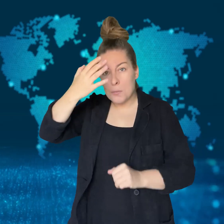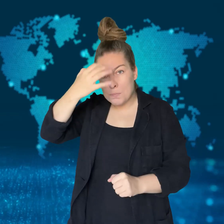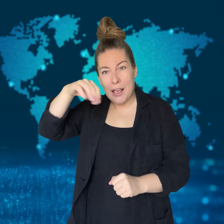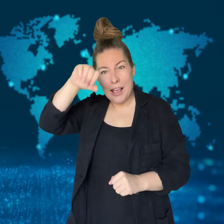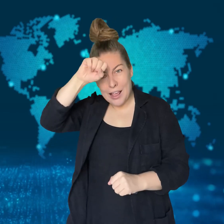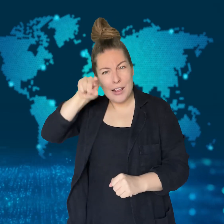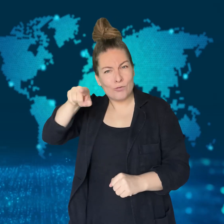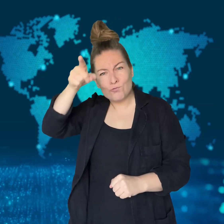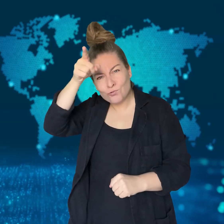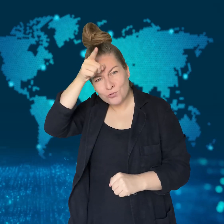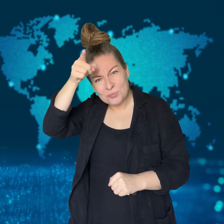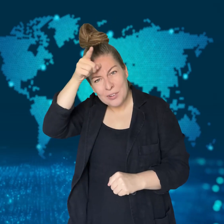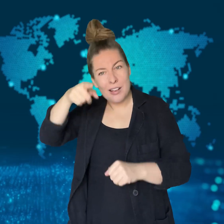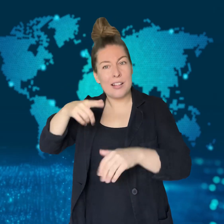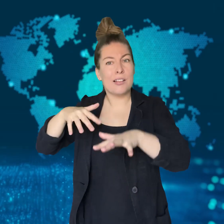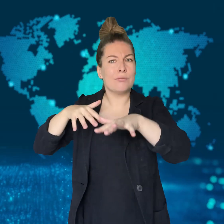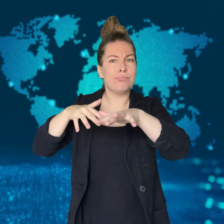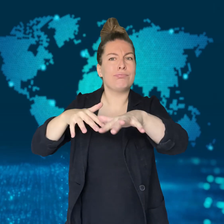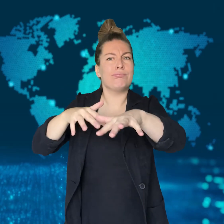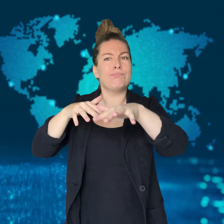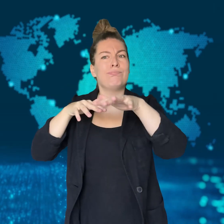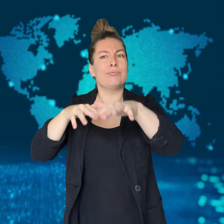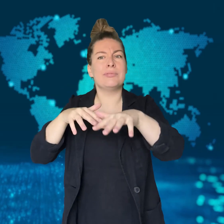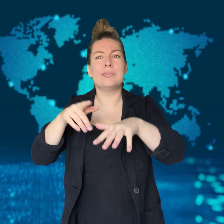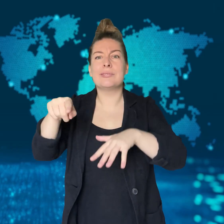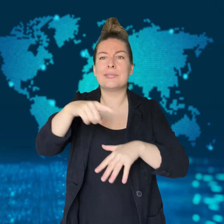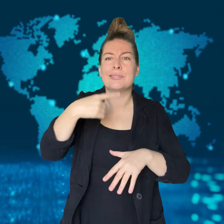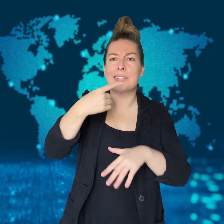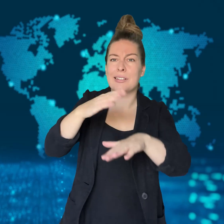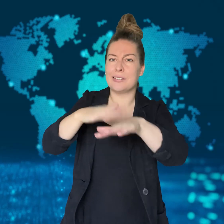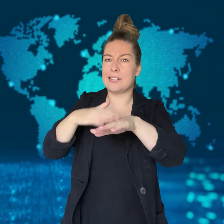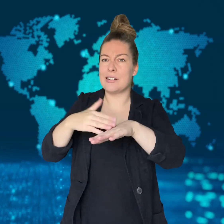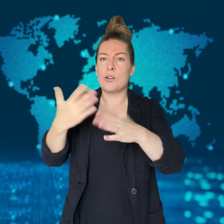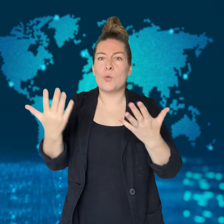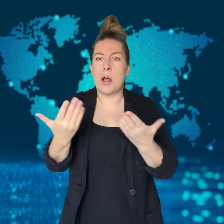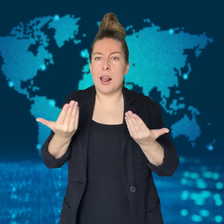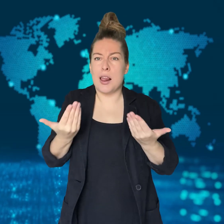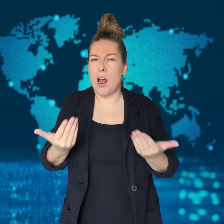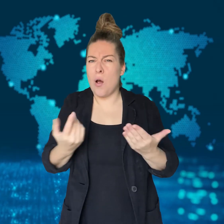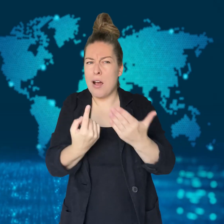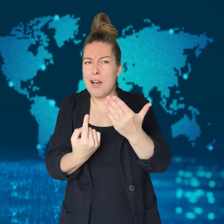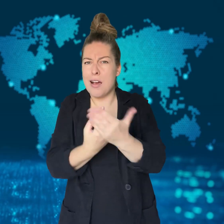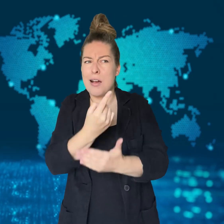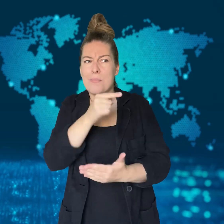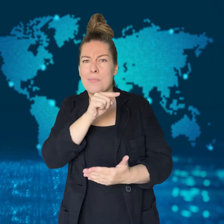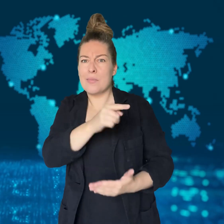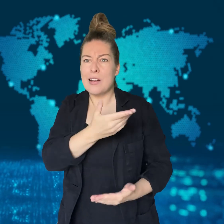in Gaza "genocide," much as others have pressured for